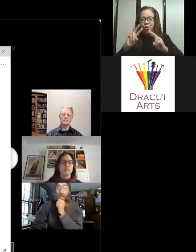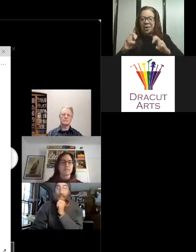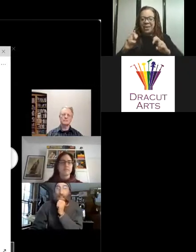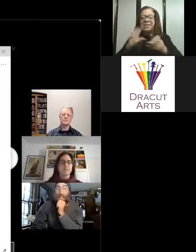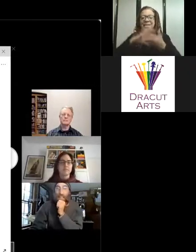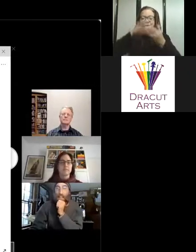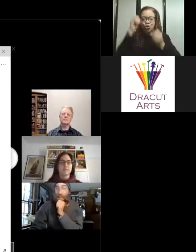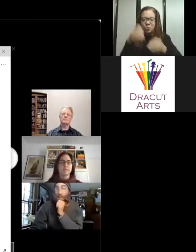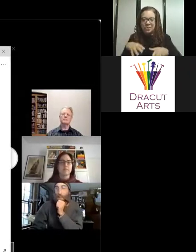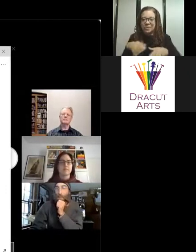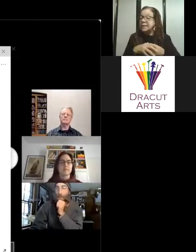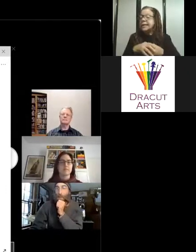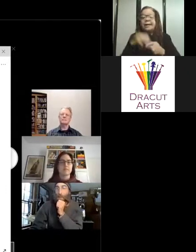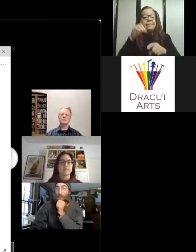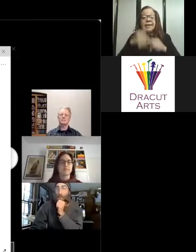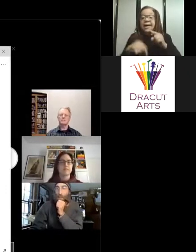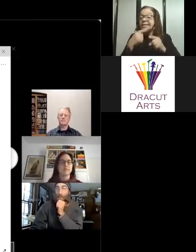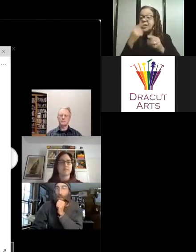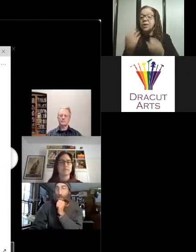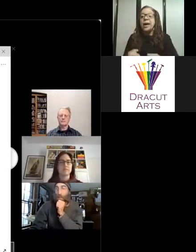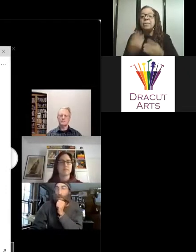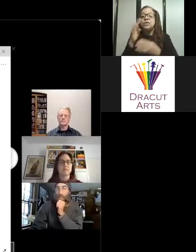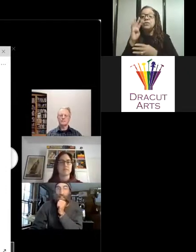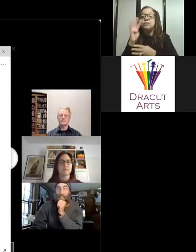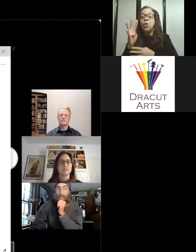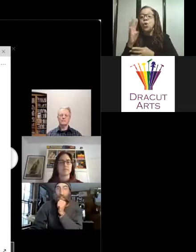"But they cannot tell how much four oranges would come to at three cents each.